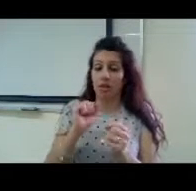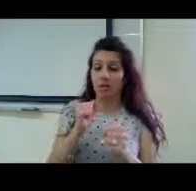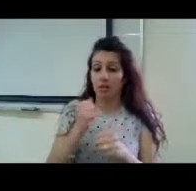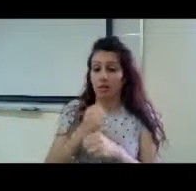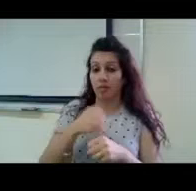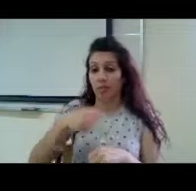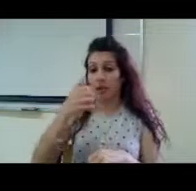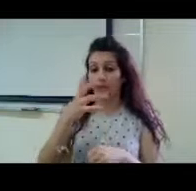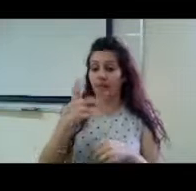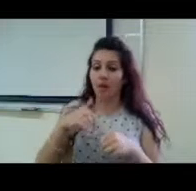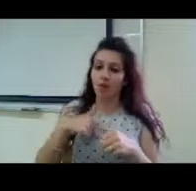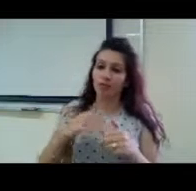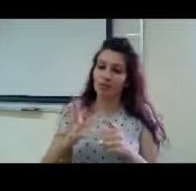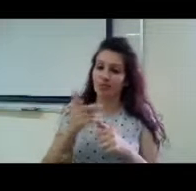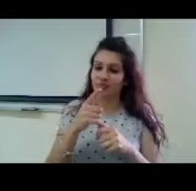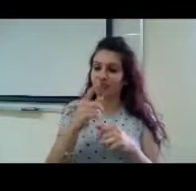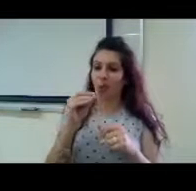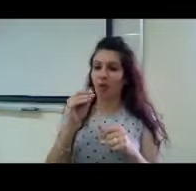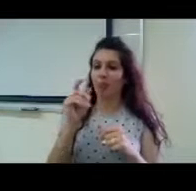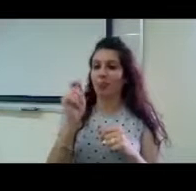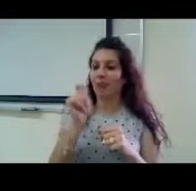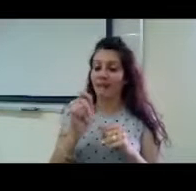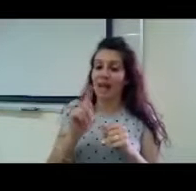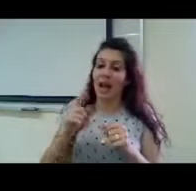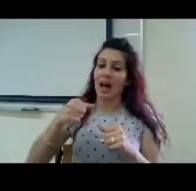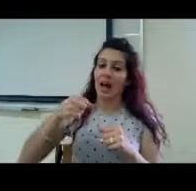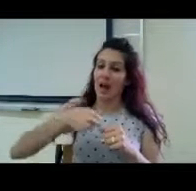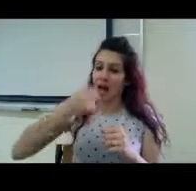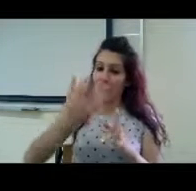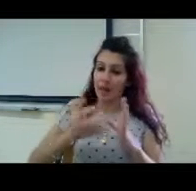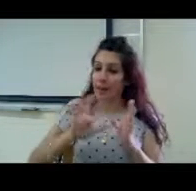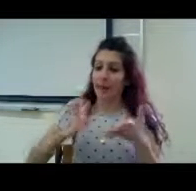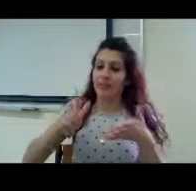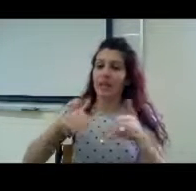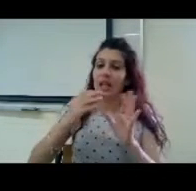includes either working with telcos typically Bri on a national level server